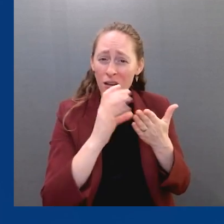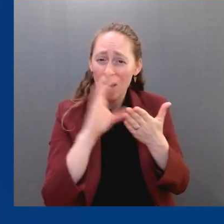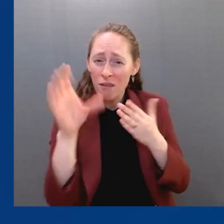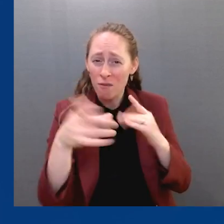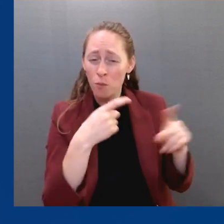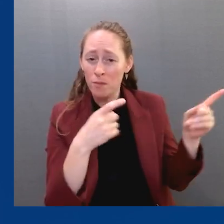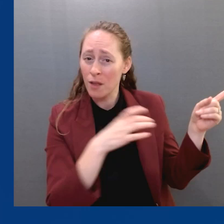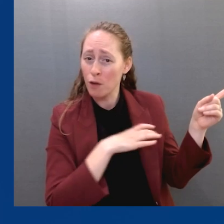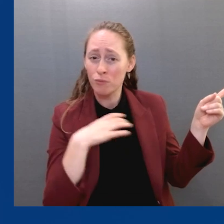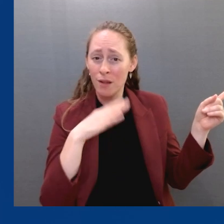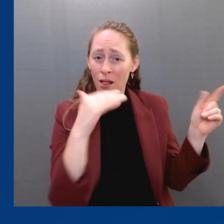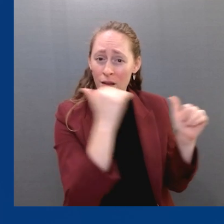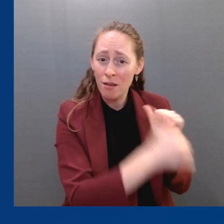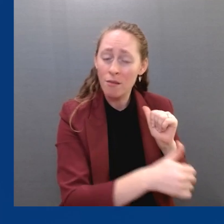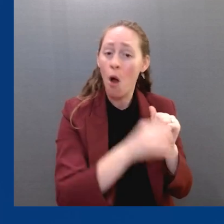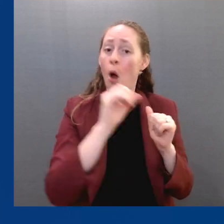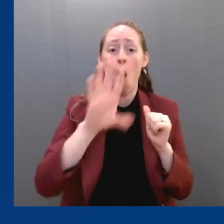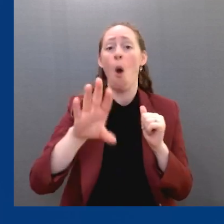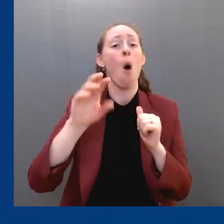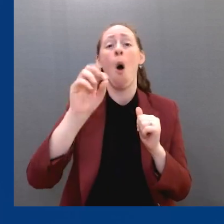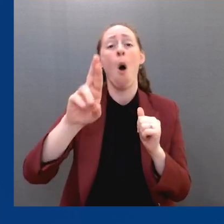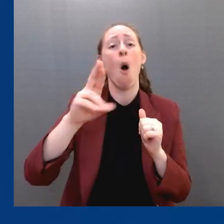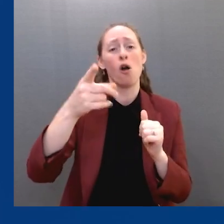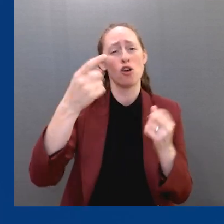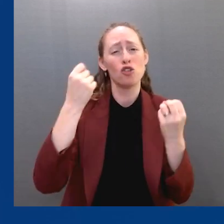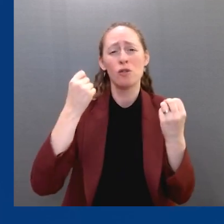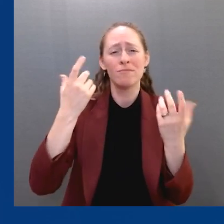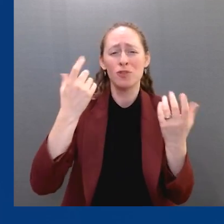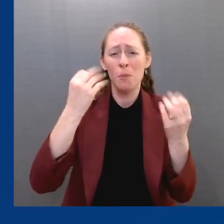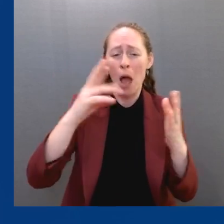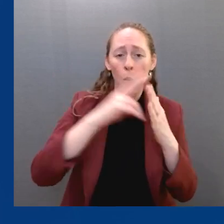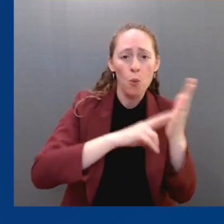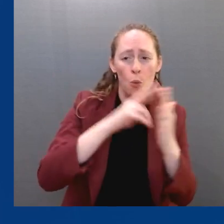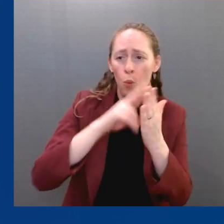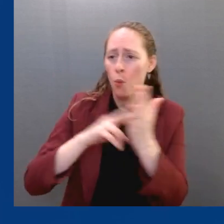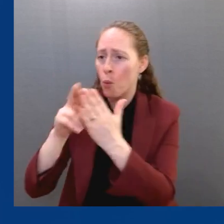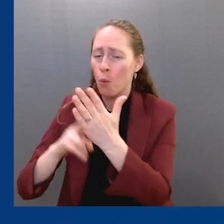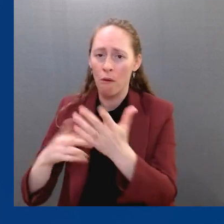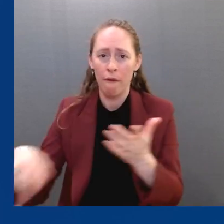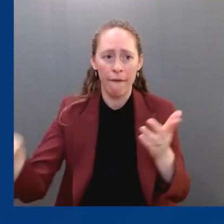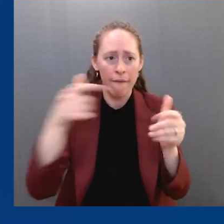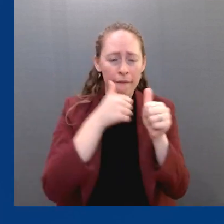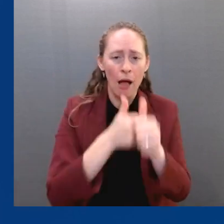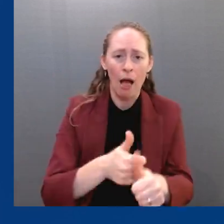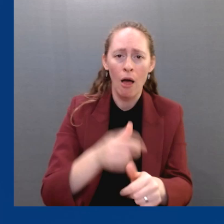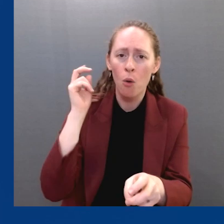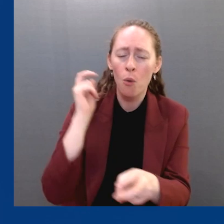How do you kind of view the effort? Dr. Jha: It's a great question. Let me be very clear.